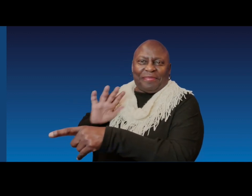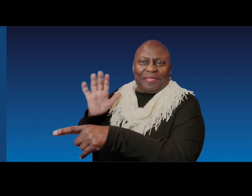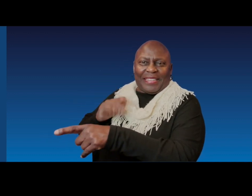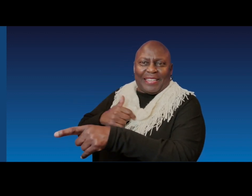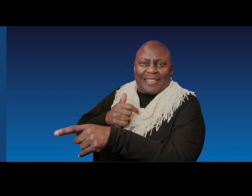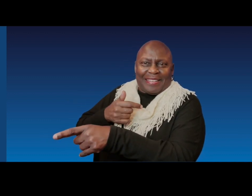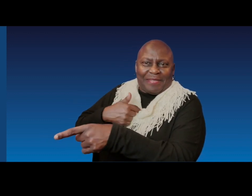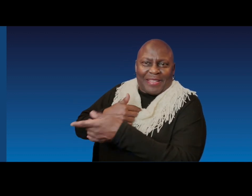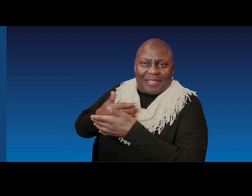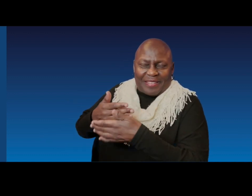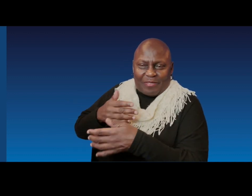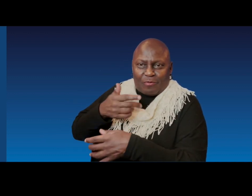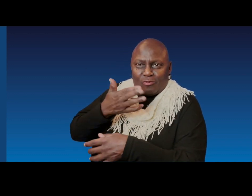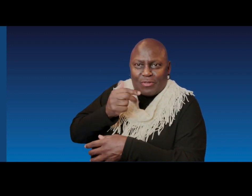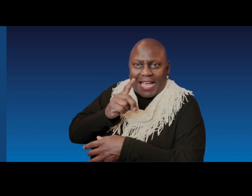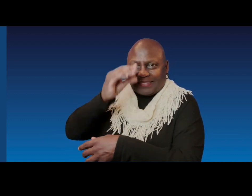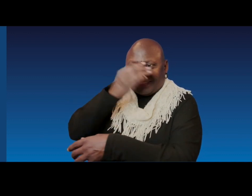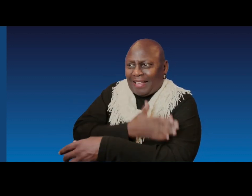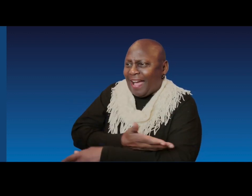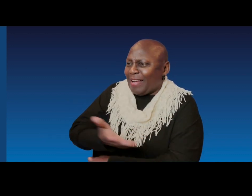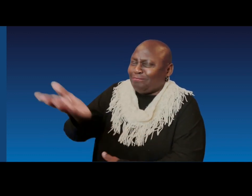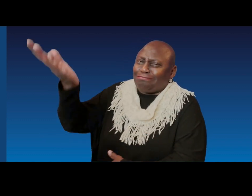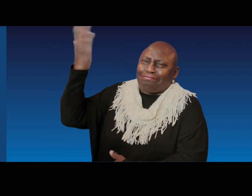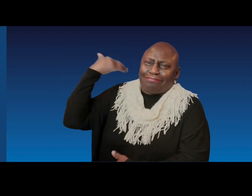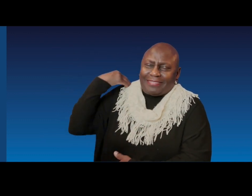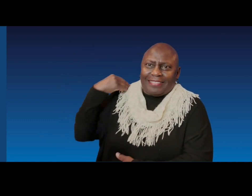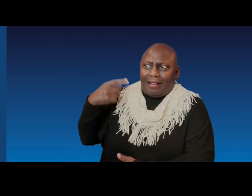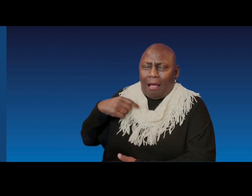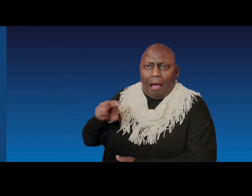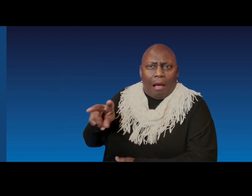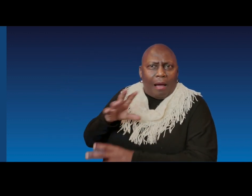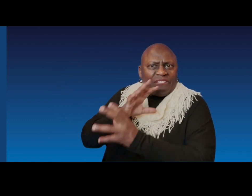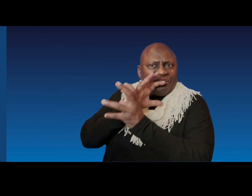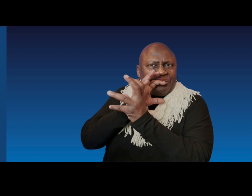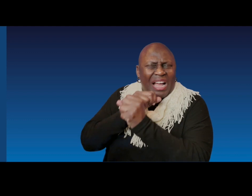And then the third is of me with my grandson a long time ago.